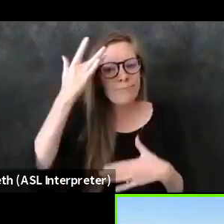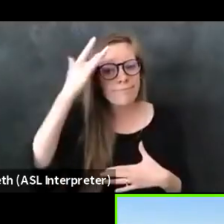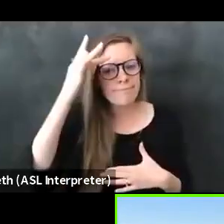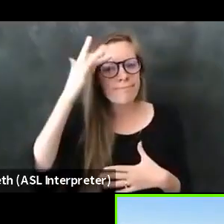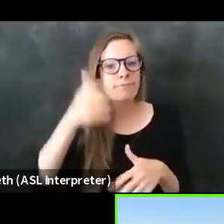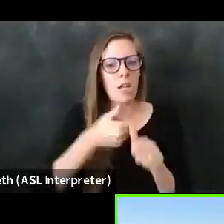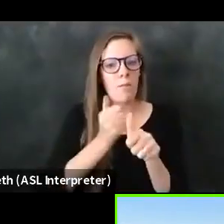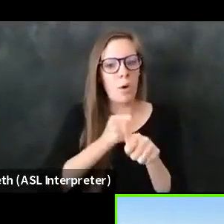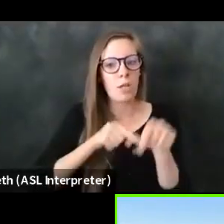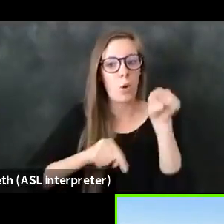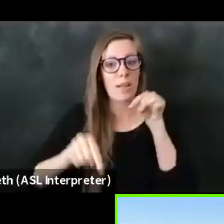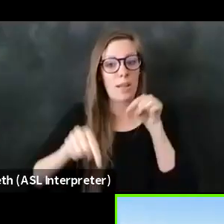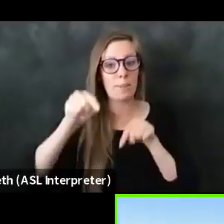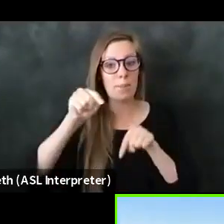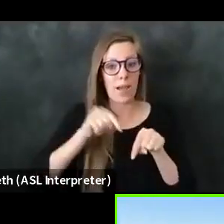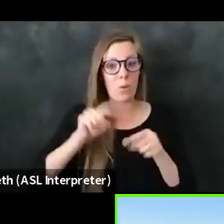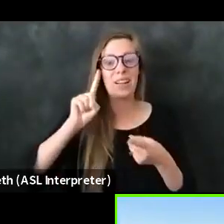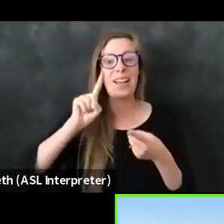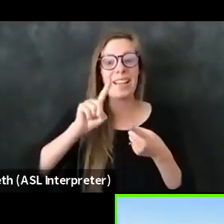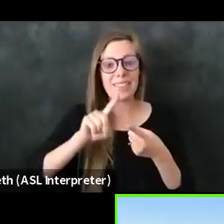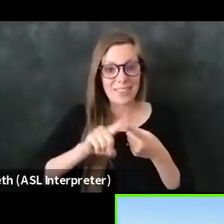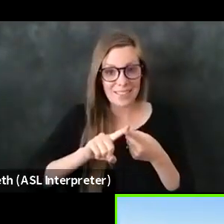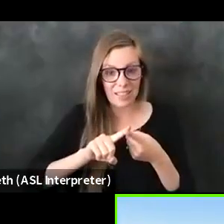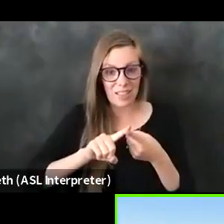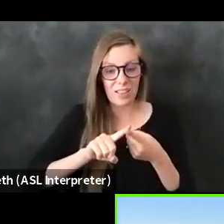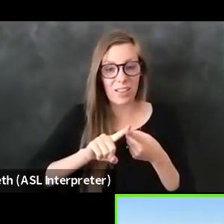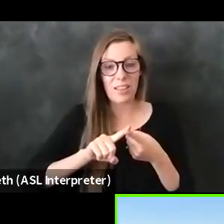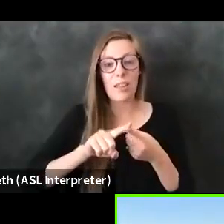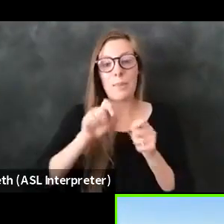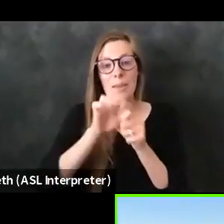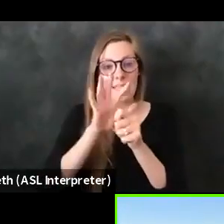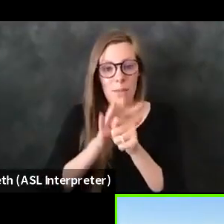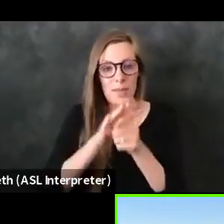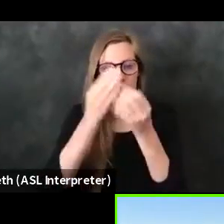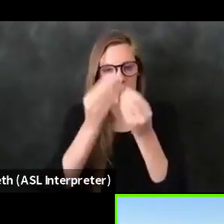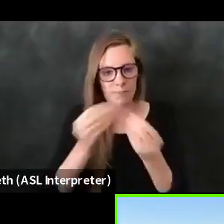backward until the pandemic is completely over. Now, Dr.